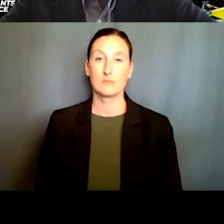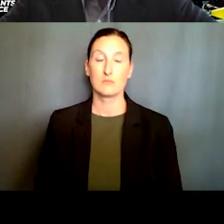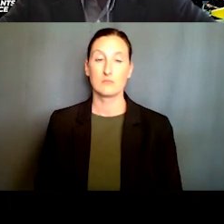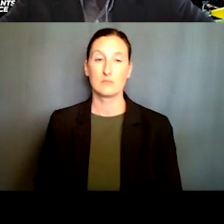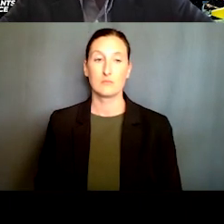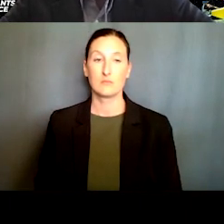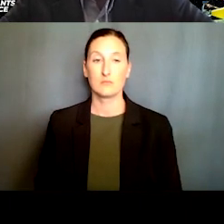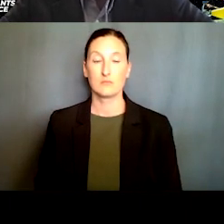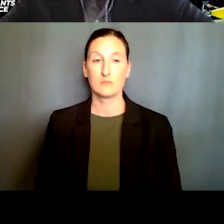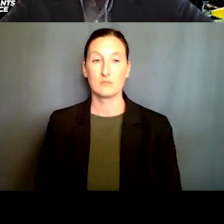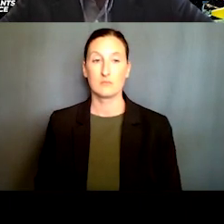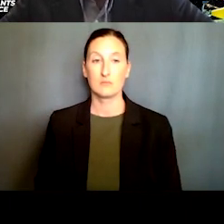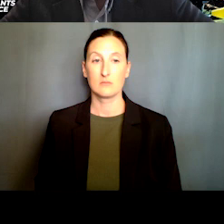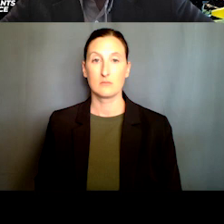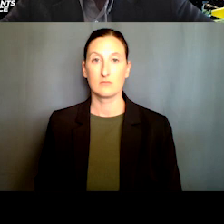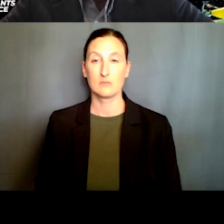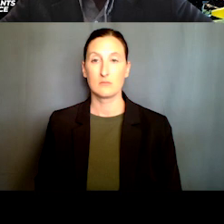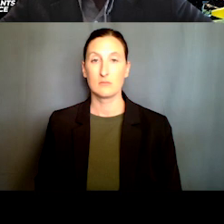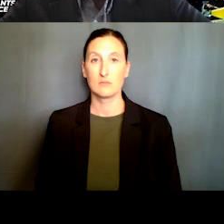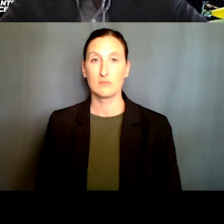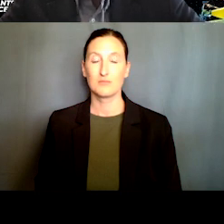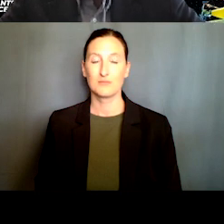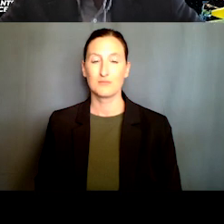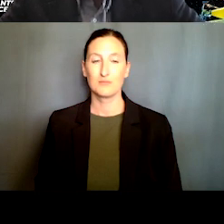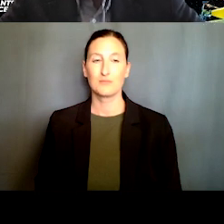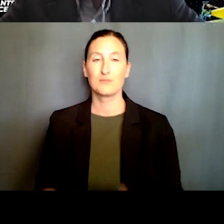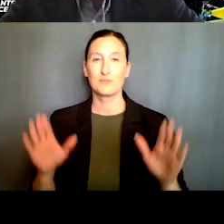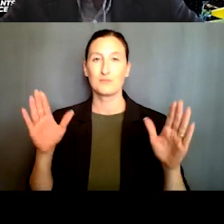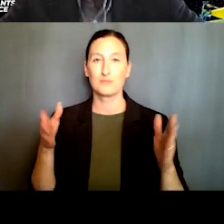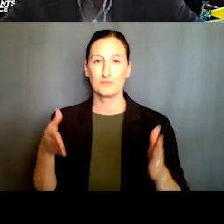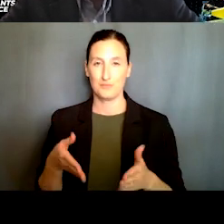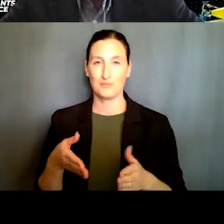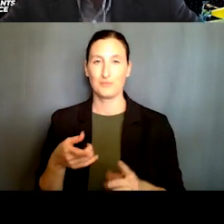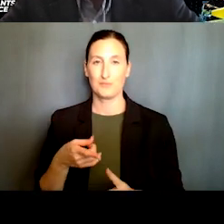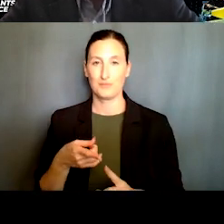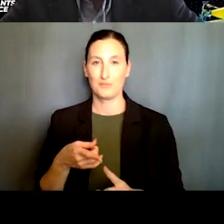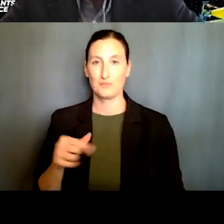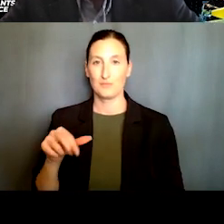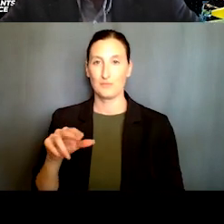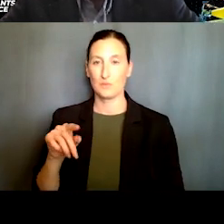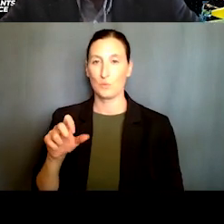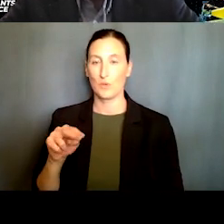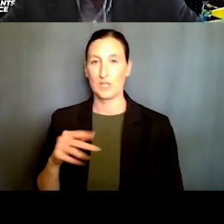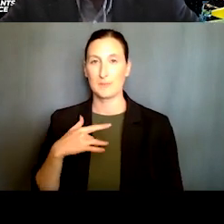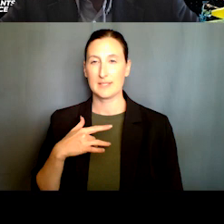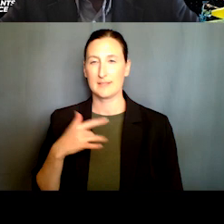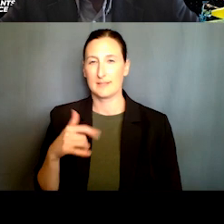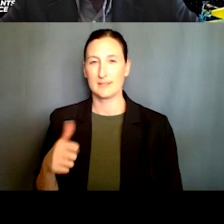Closer to human scale is what's called quantum sensing challenges.